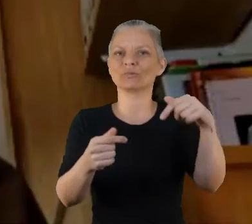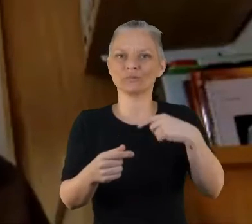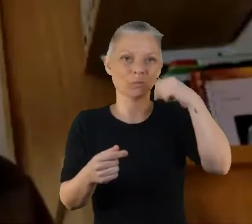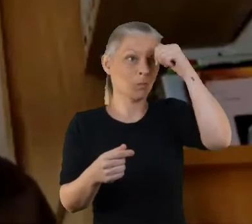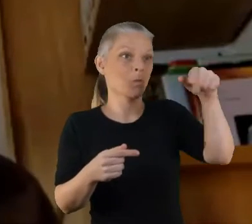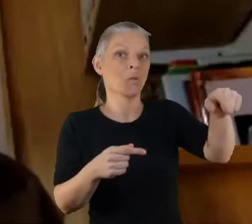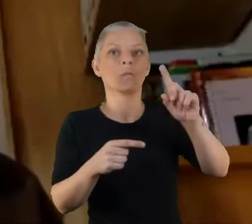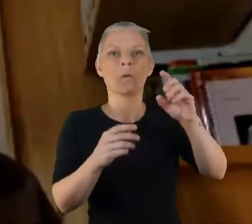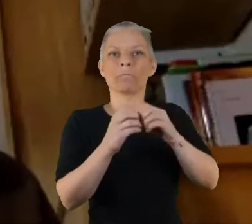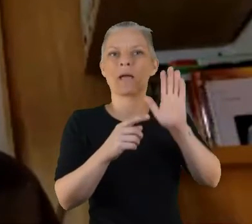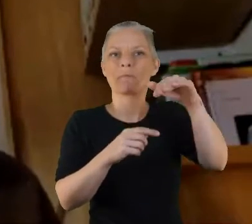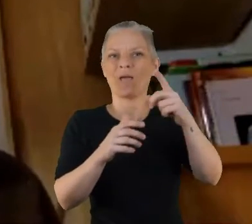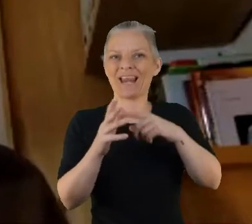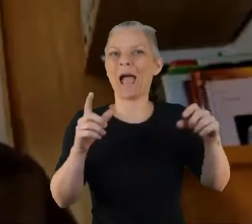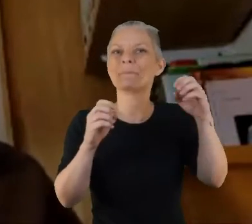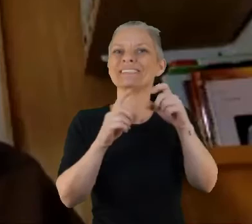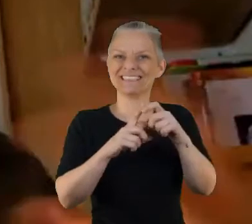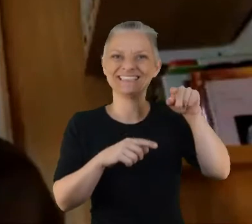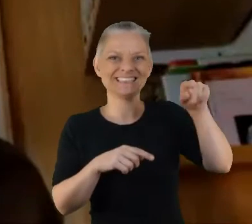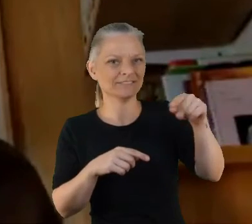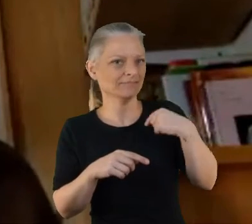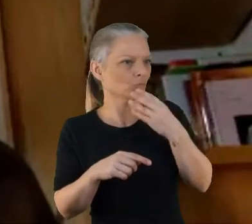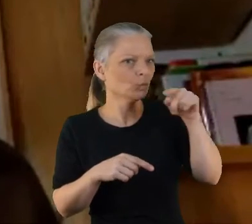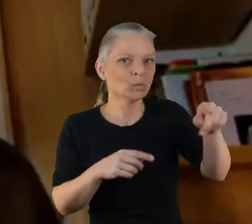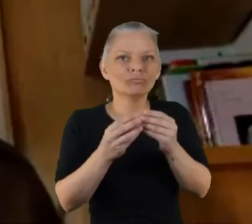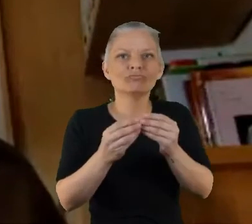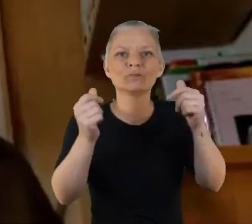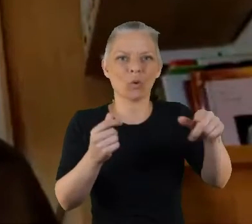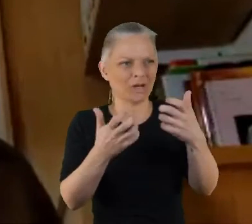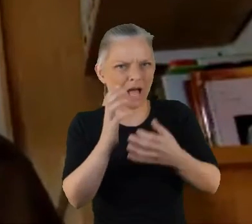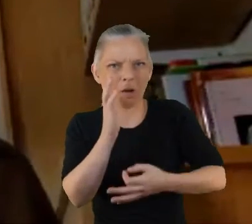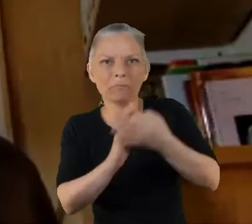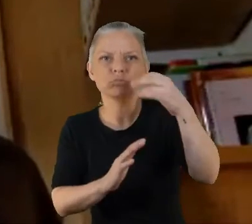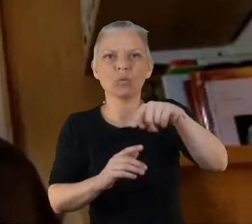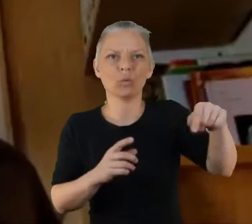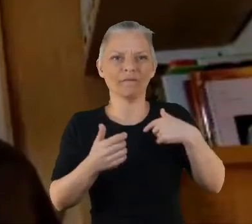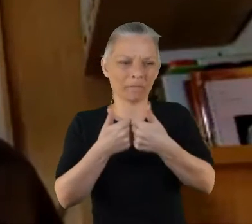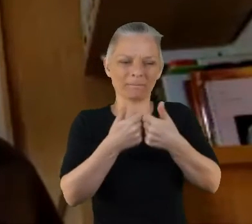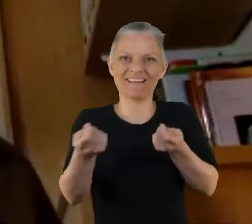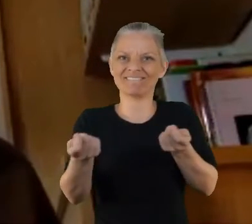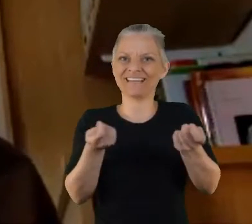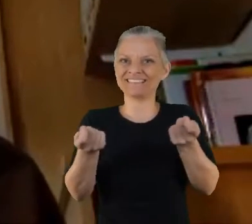like Heidi was saying, and Jeanette, on a national level, peer is starting to rise and people are